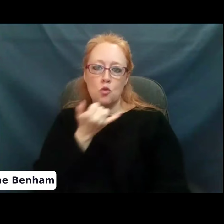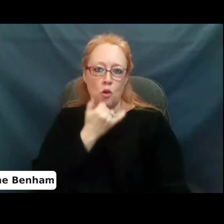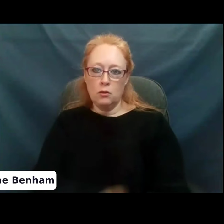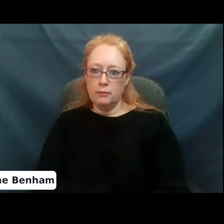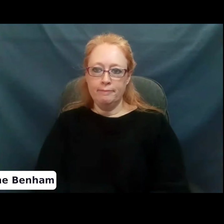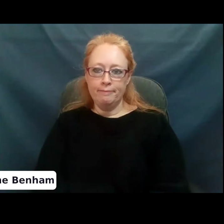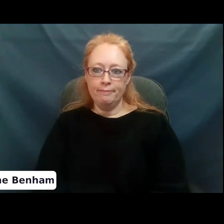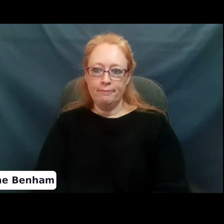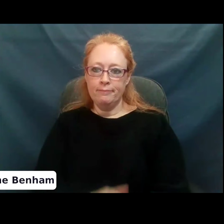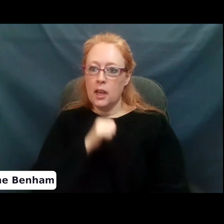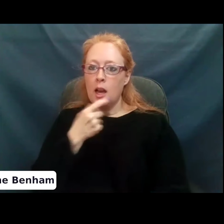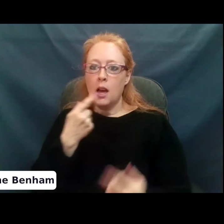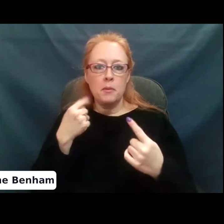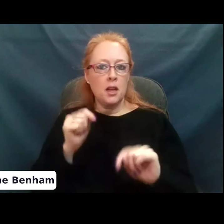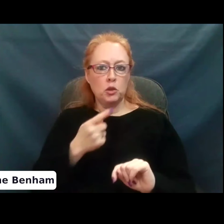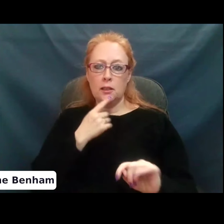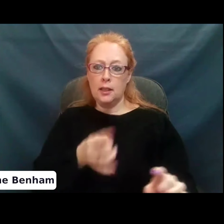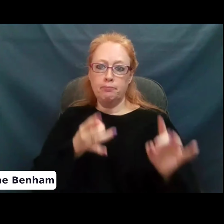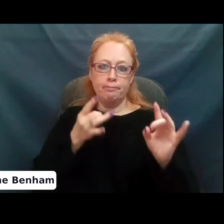We bring this I like bringing this as an example of a game that's doing about everything wrong.